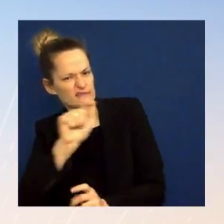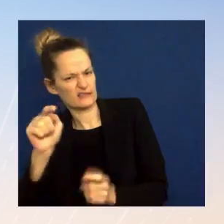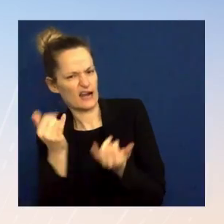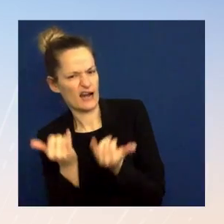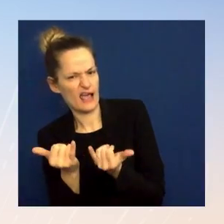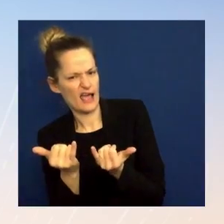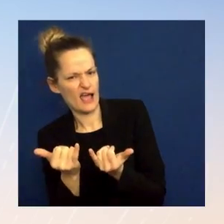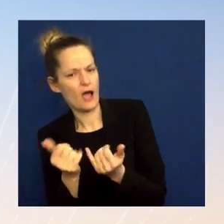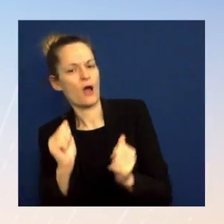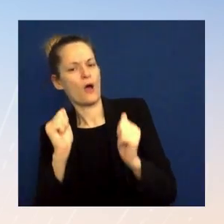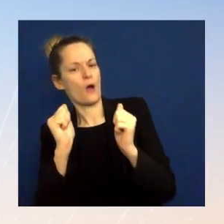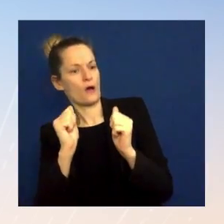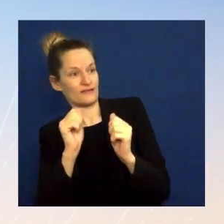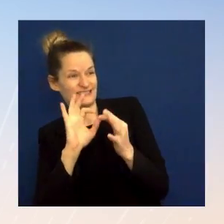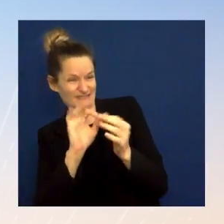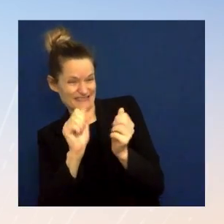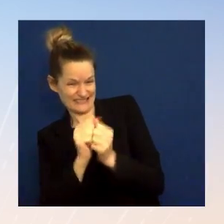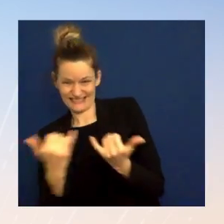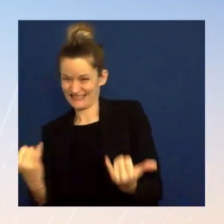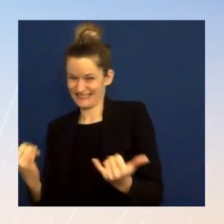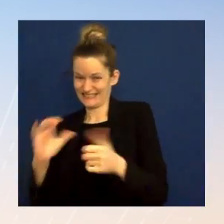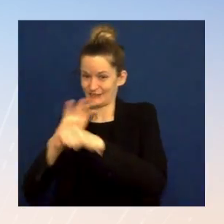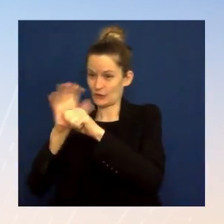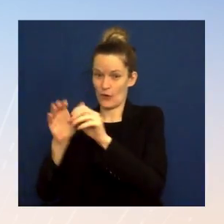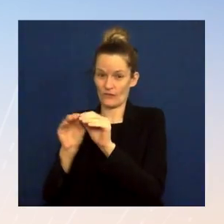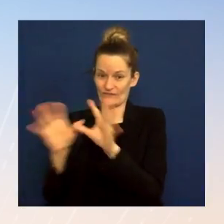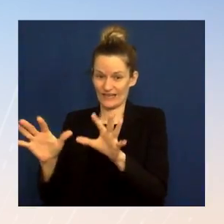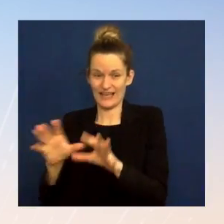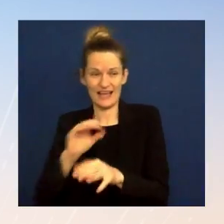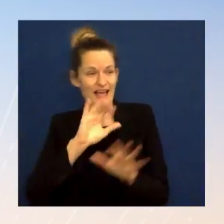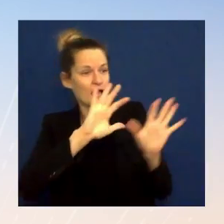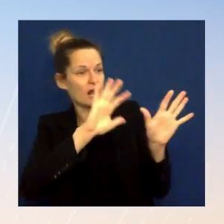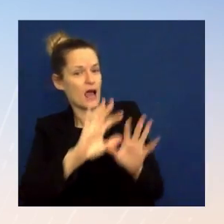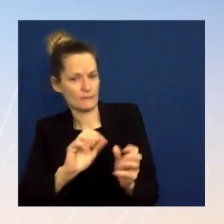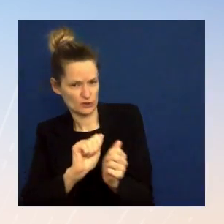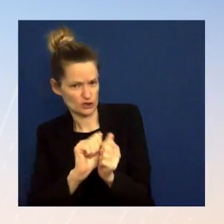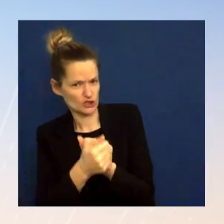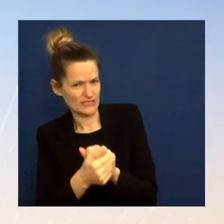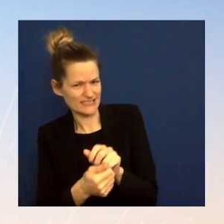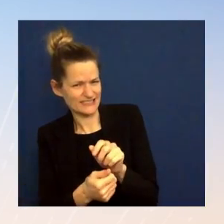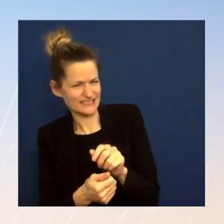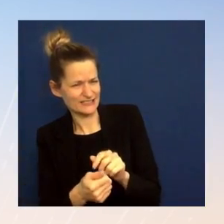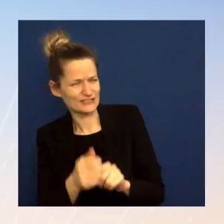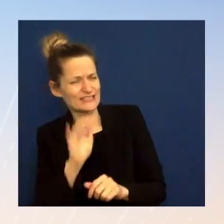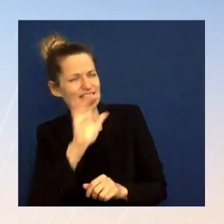And second, on Iran: You just said that the President will discuss Iran. At what stage will the White House decide